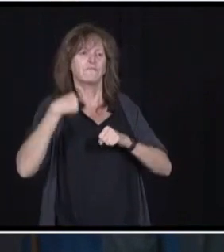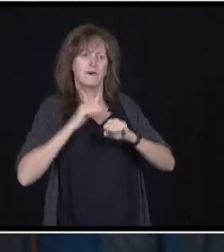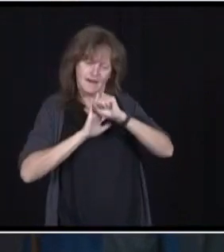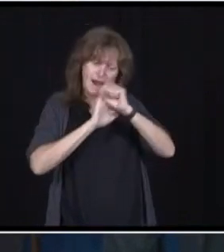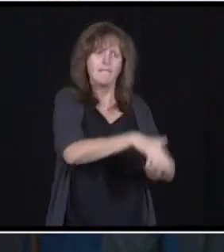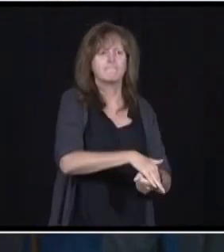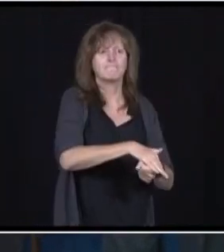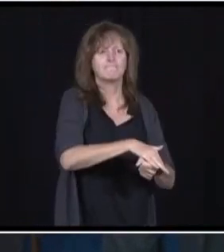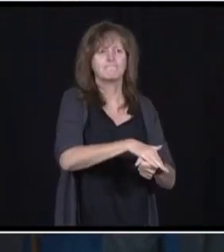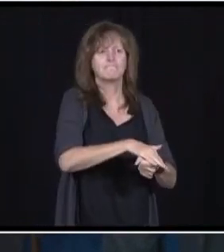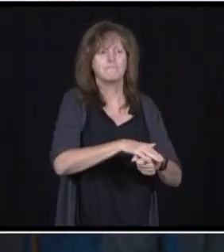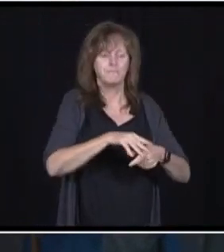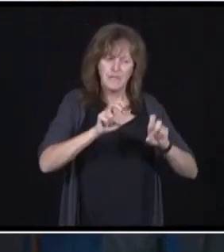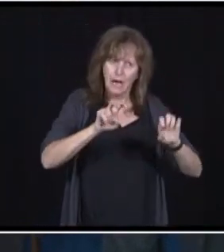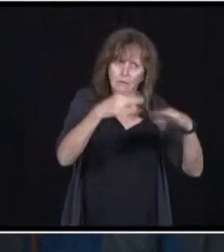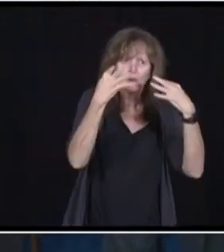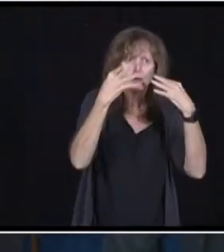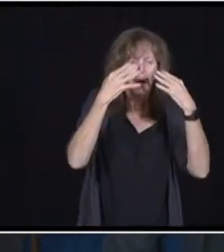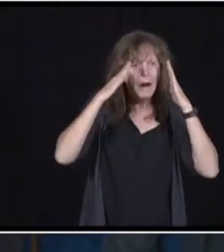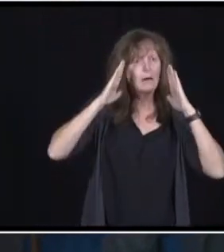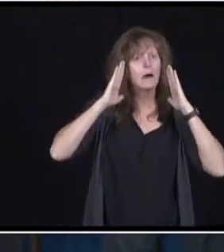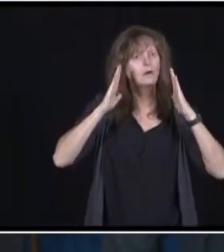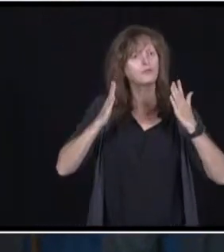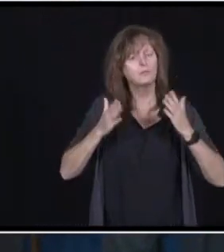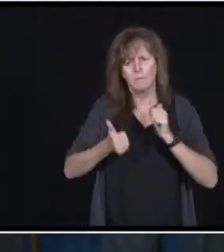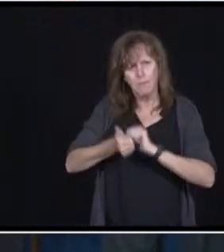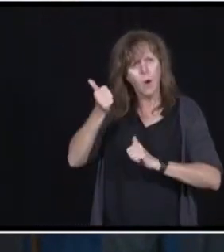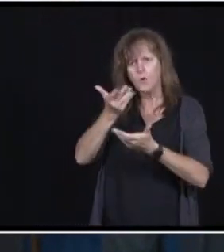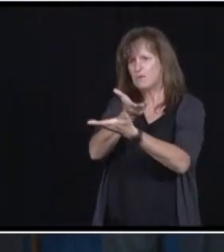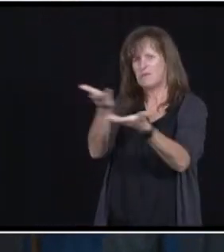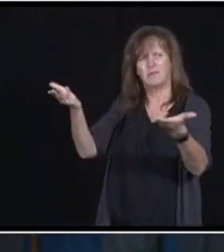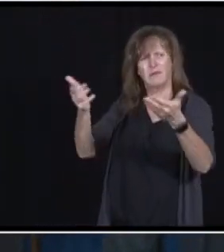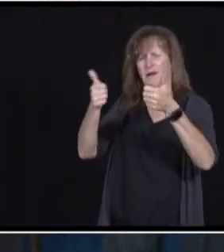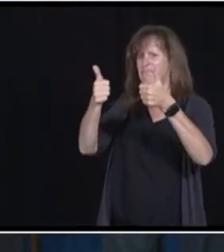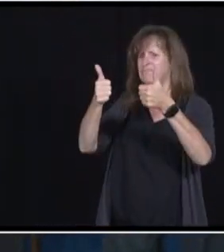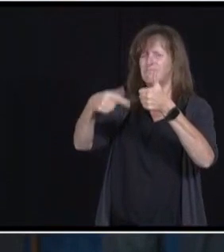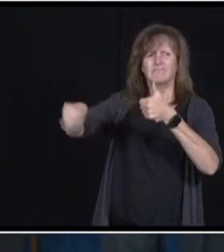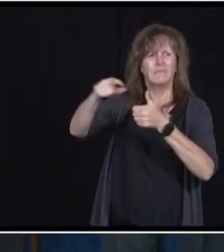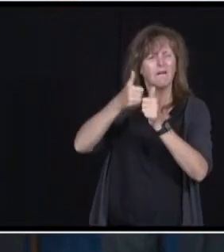And I get a lot of calls and a lot of people I see out